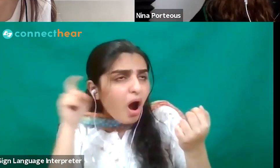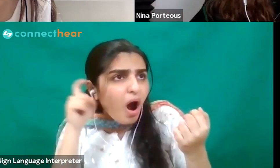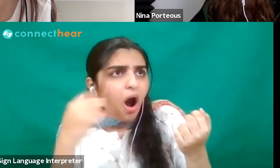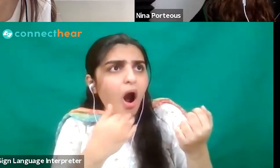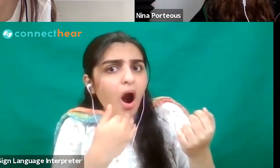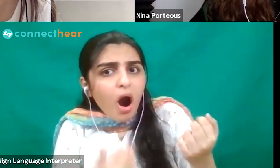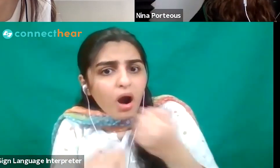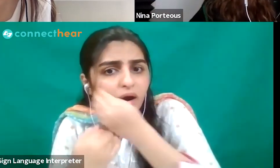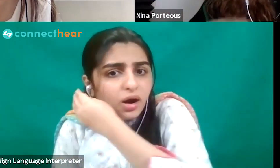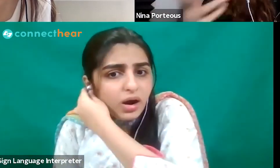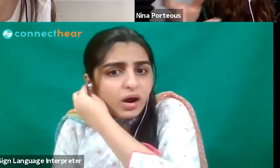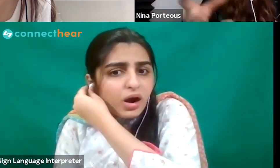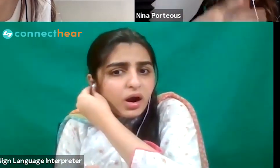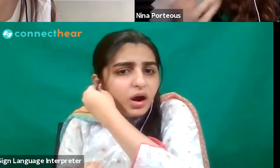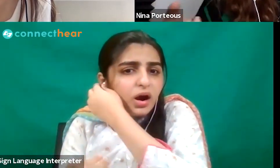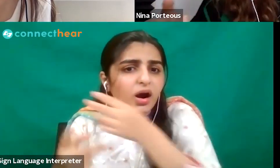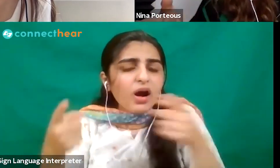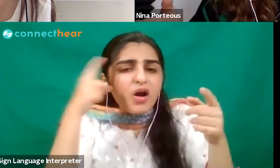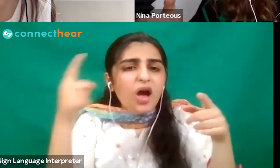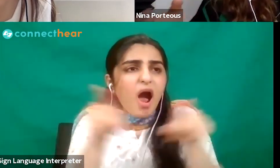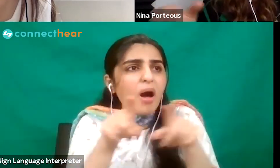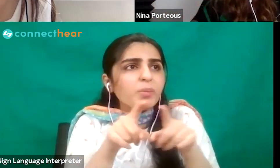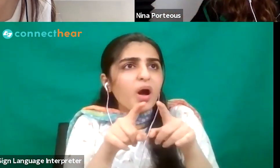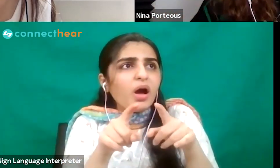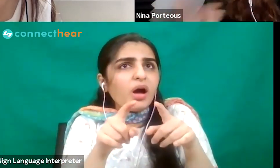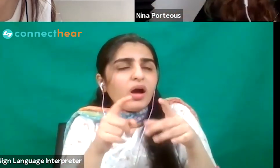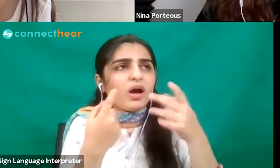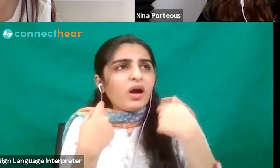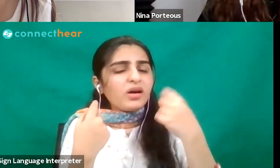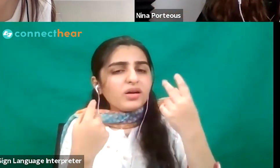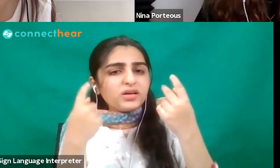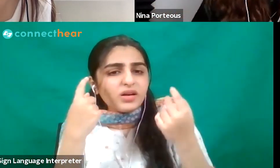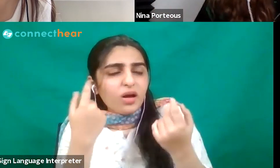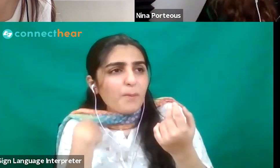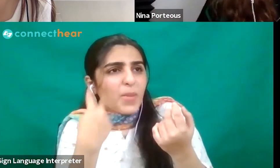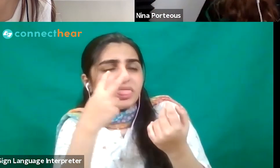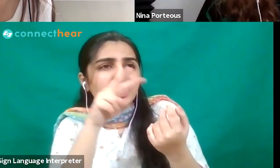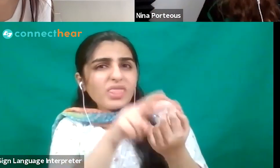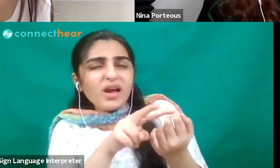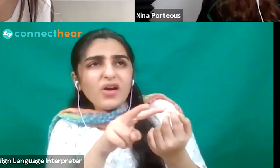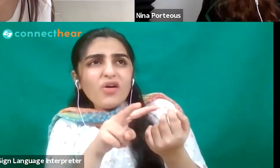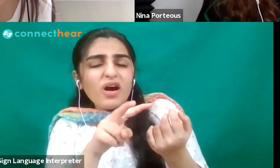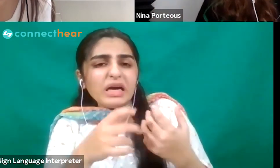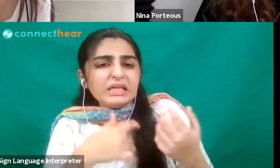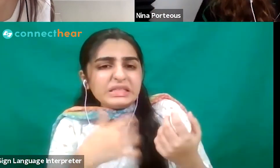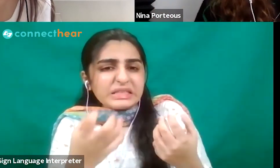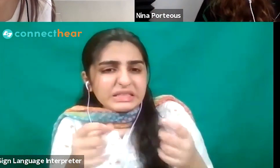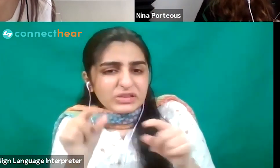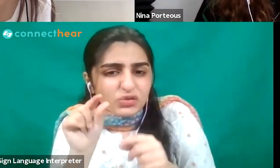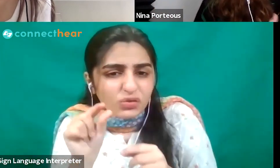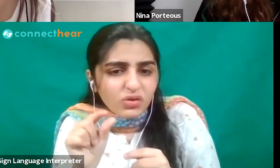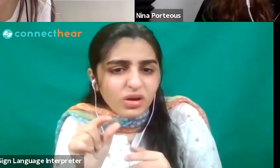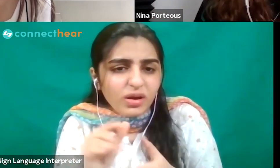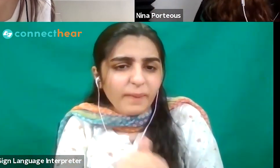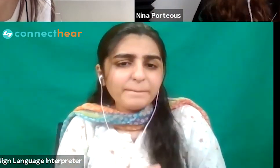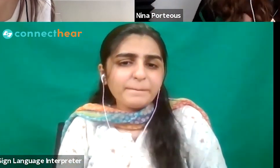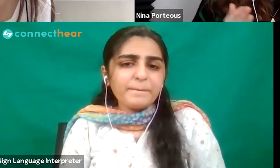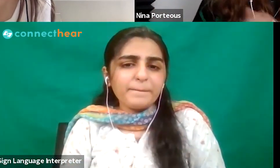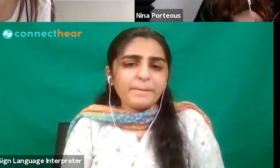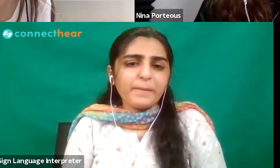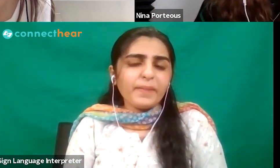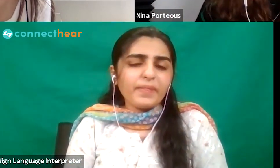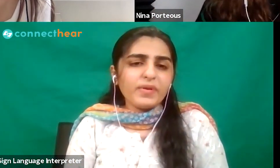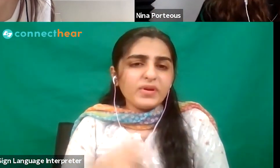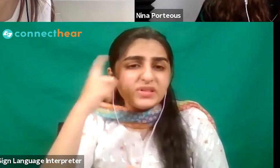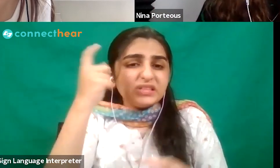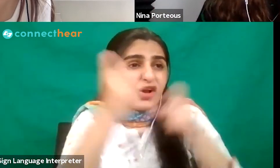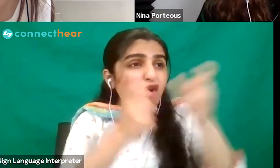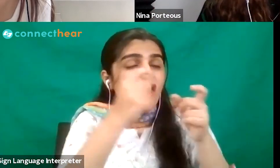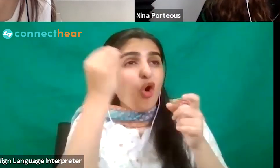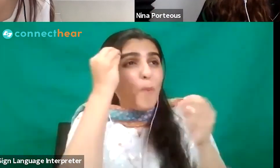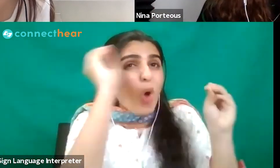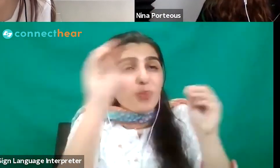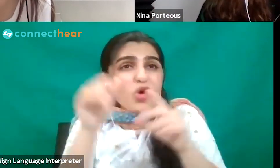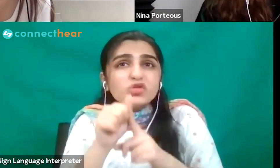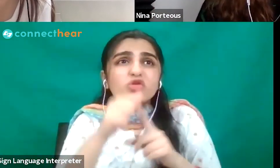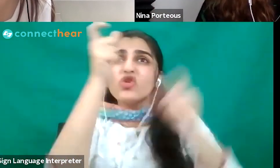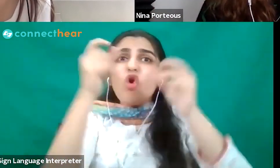Let's just give it a shot. So I just picked one because usually they say, you know, just try it out with one new see how it goes, then you've got one it to store here, or just use a hearing aid so you've got both options.